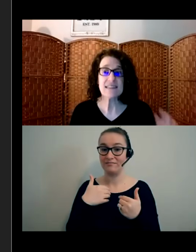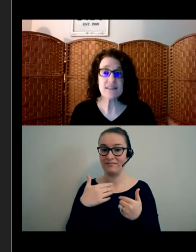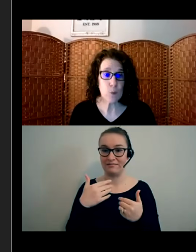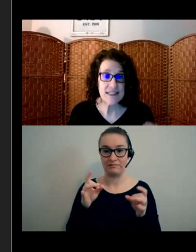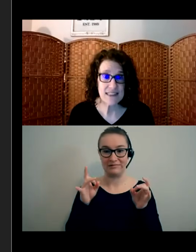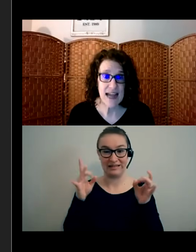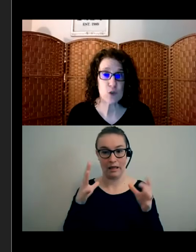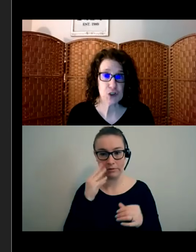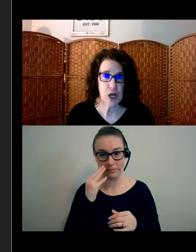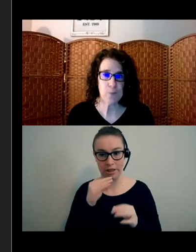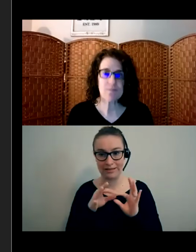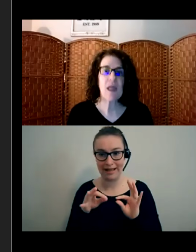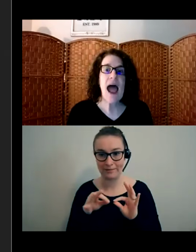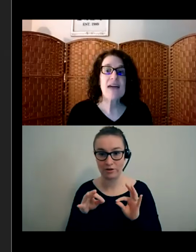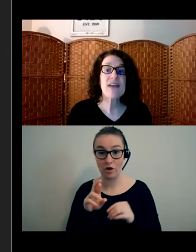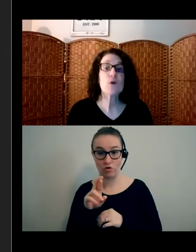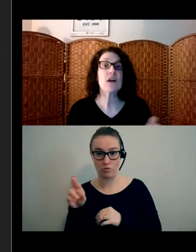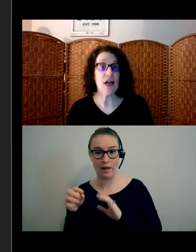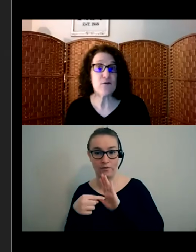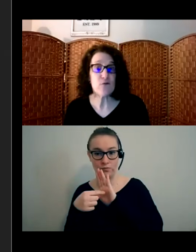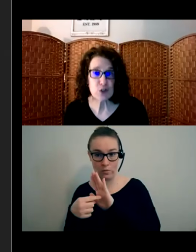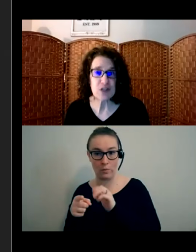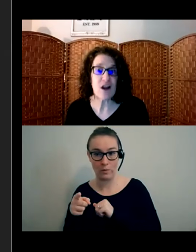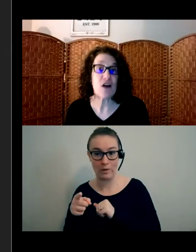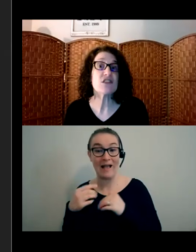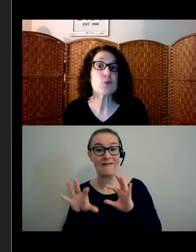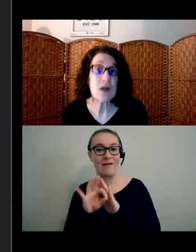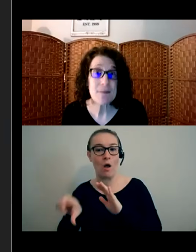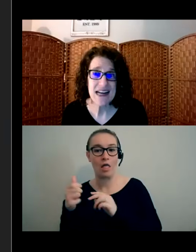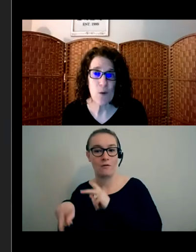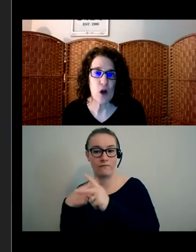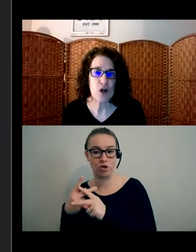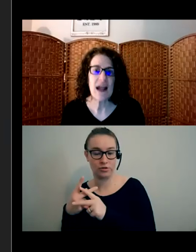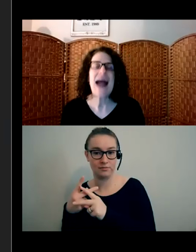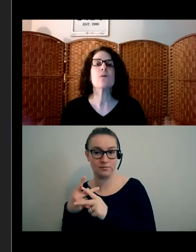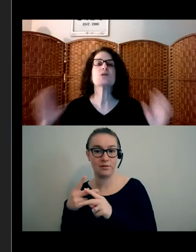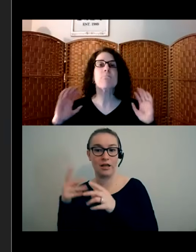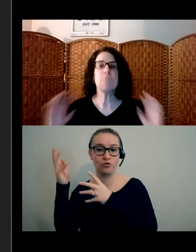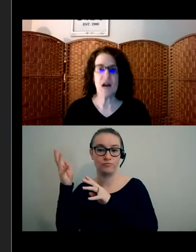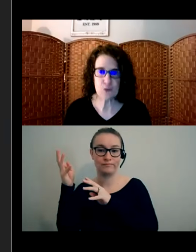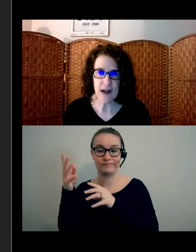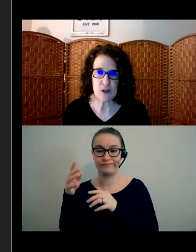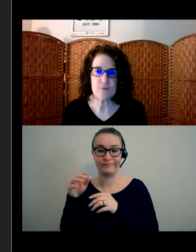as the right side will show. I found another version on a streaming network, and it was much better.